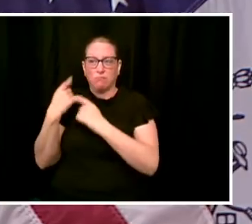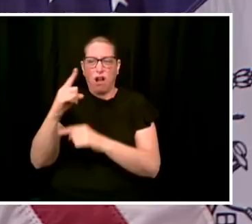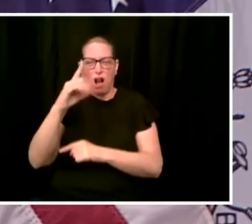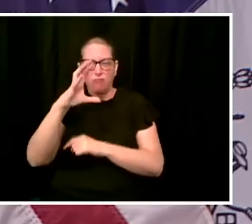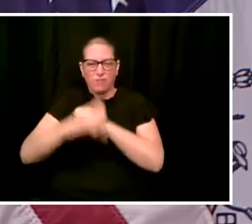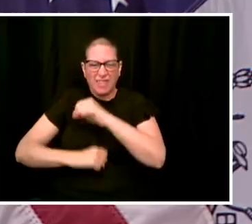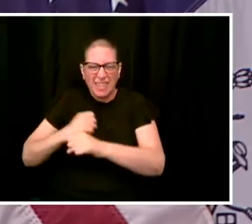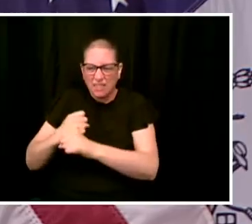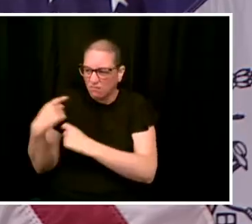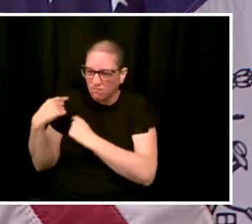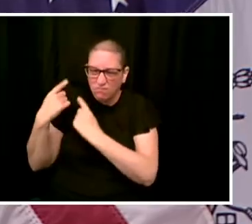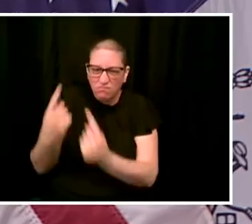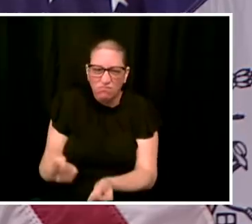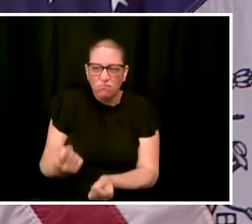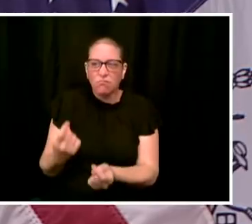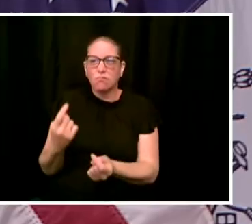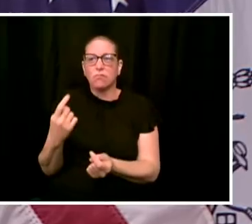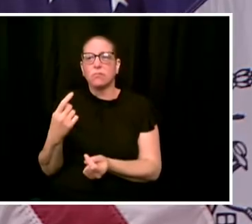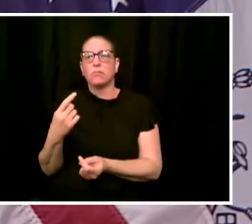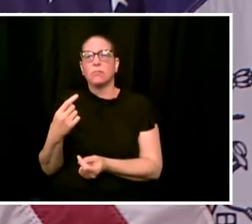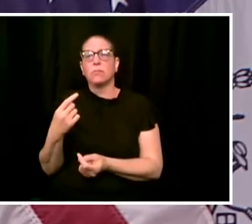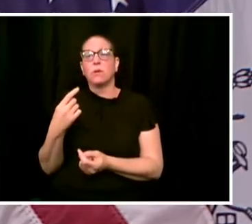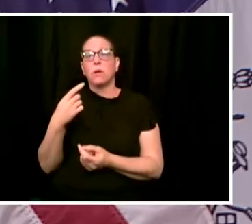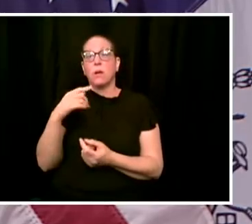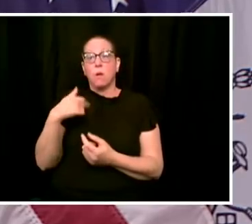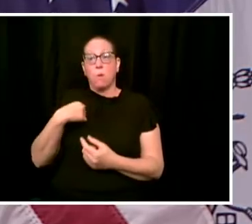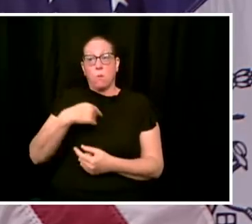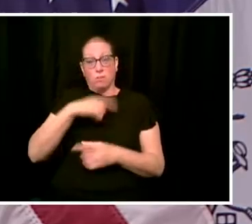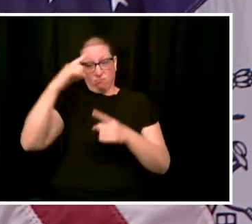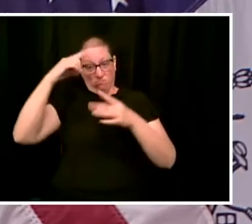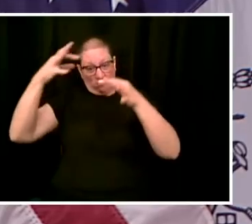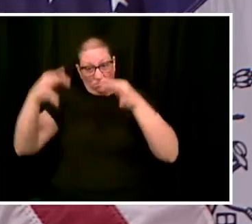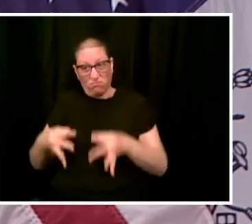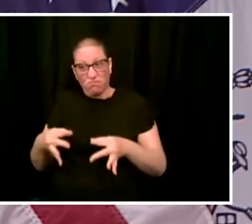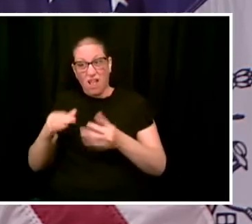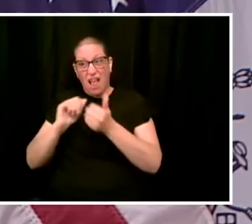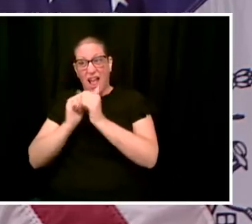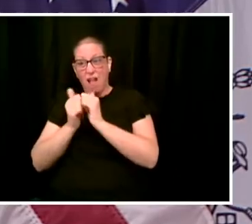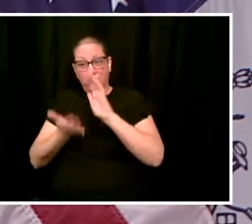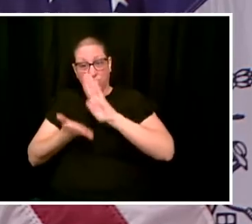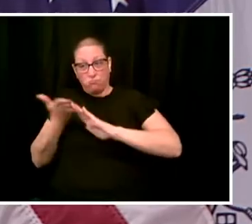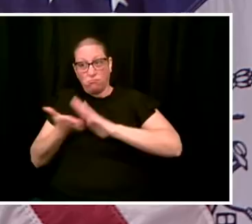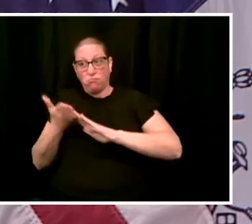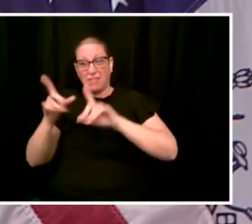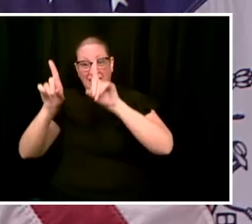LIKE THIS IN OUR LIFETIMES EXCEPT FOR THE PEOPLE ON